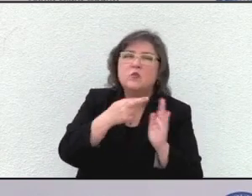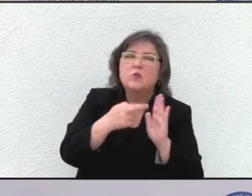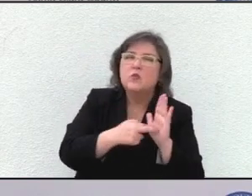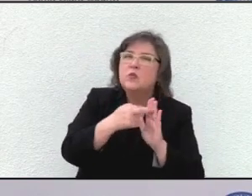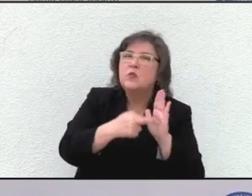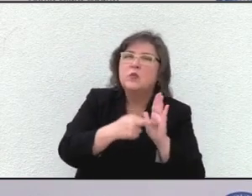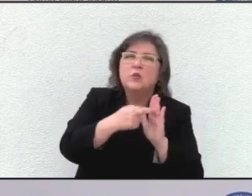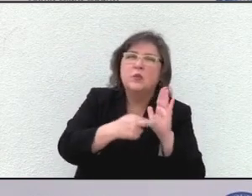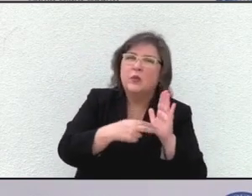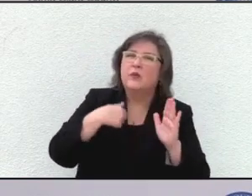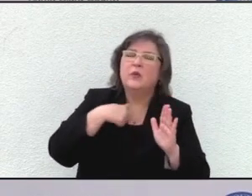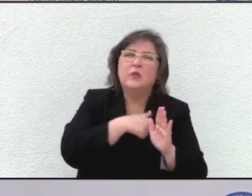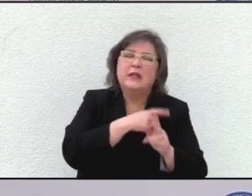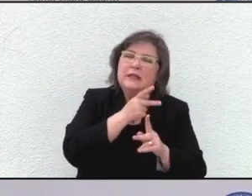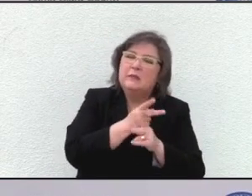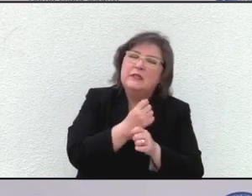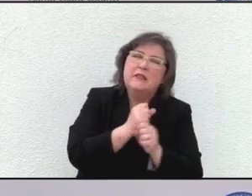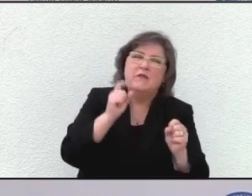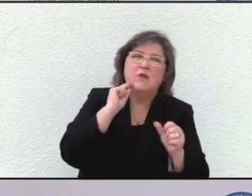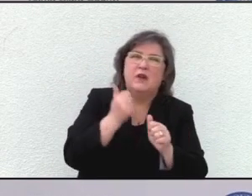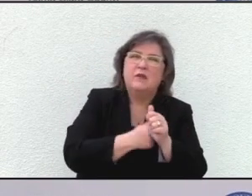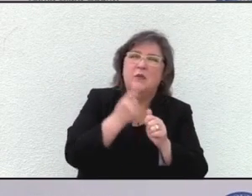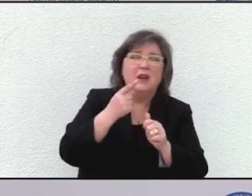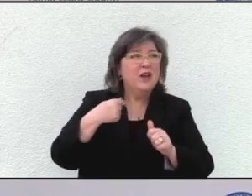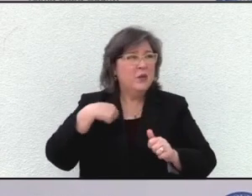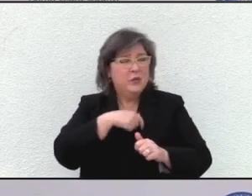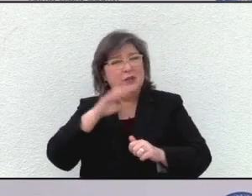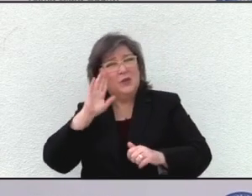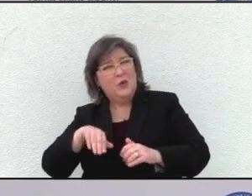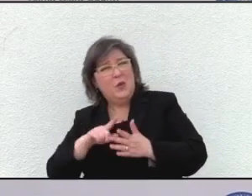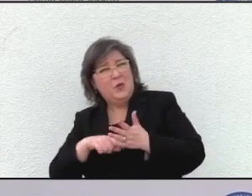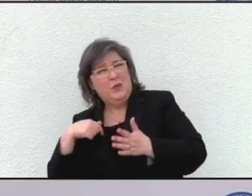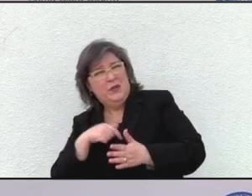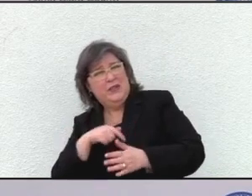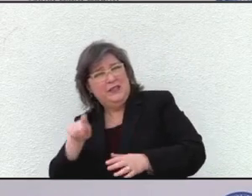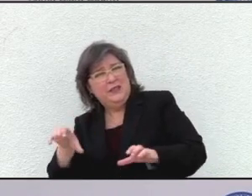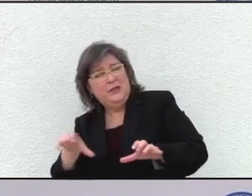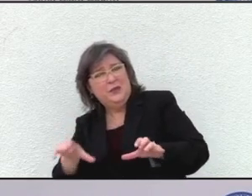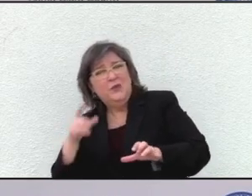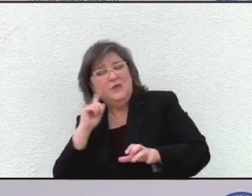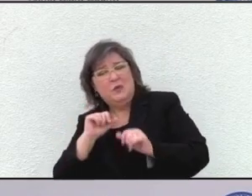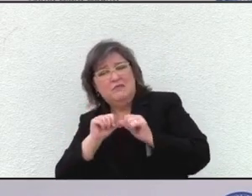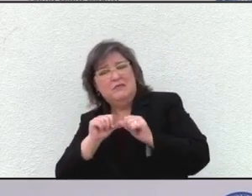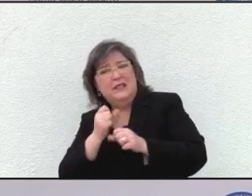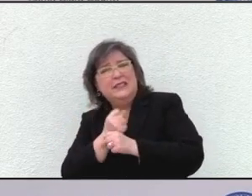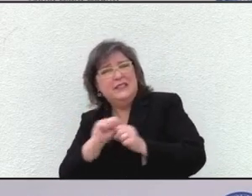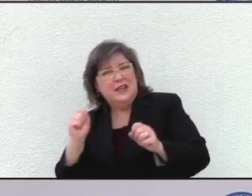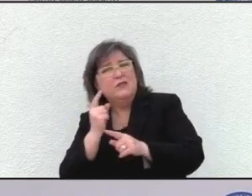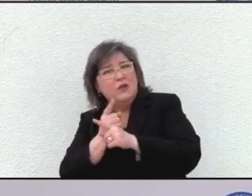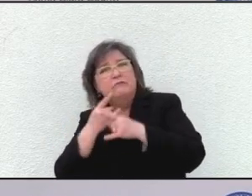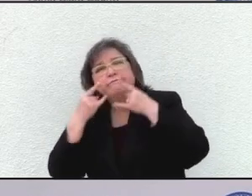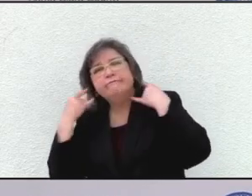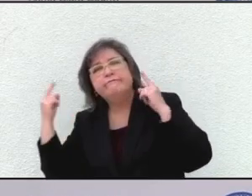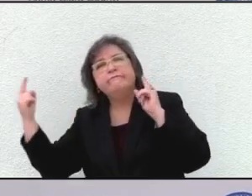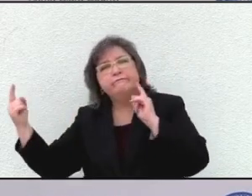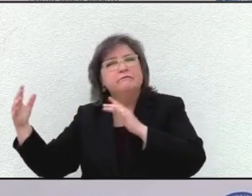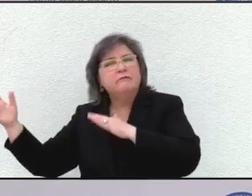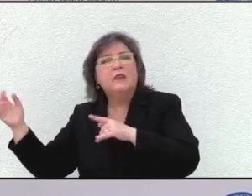keep each other safe, we need to stay strong, but we also have reason for hope. Since the